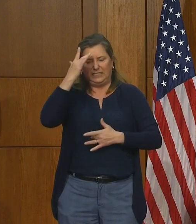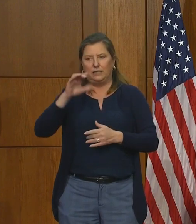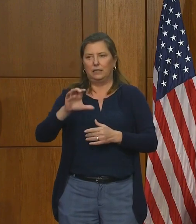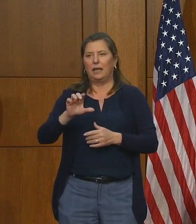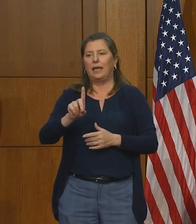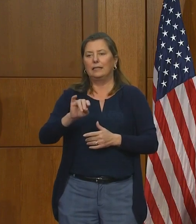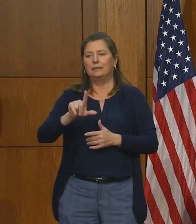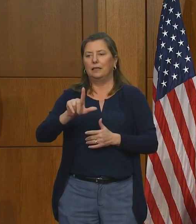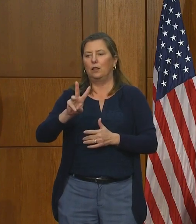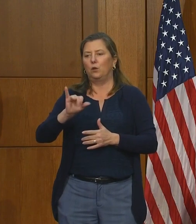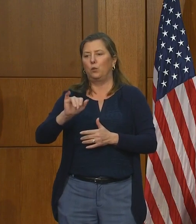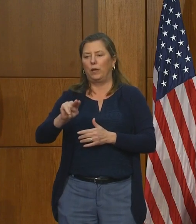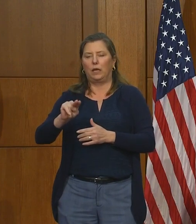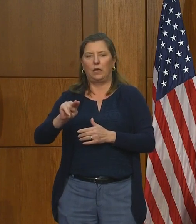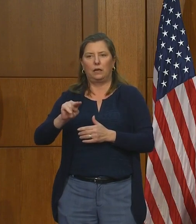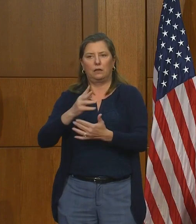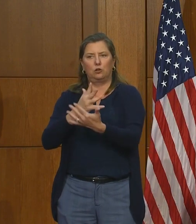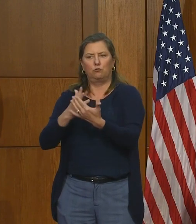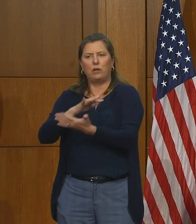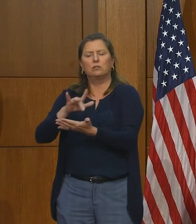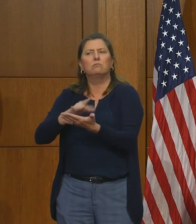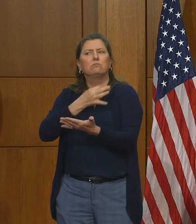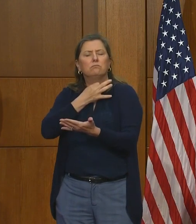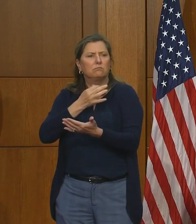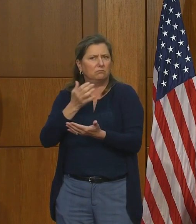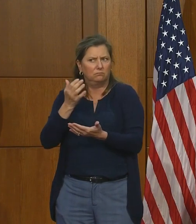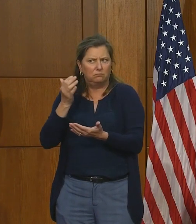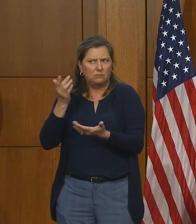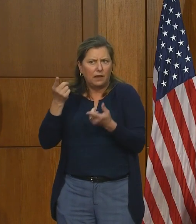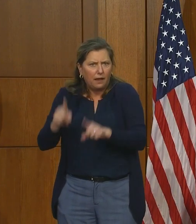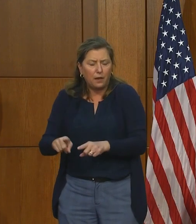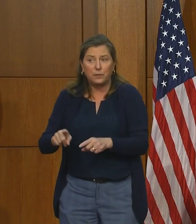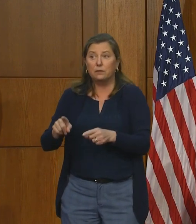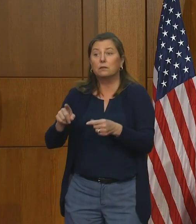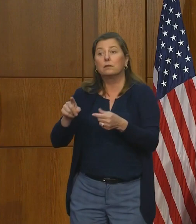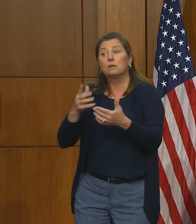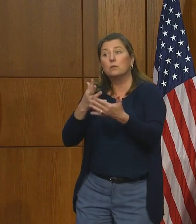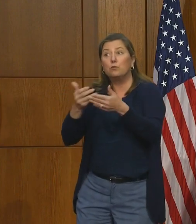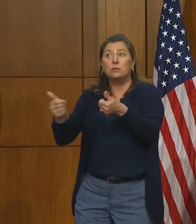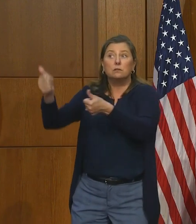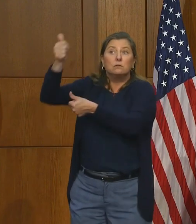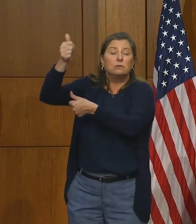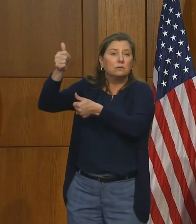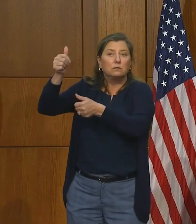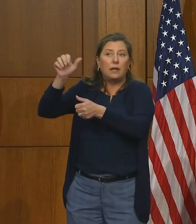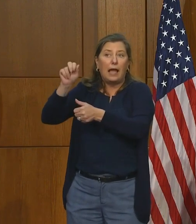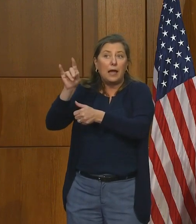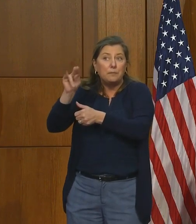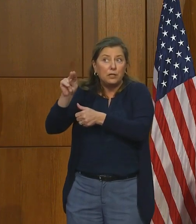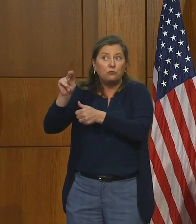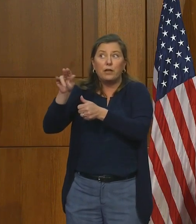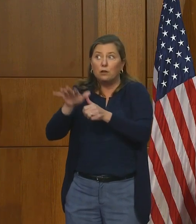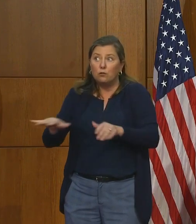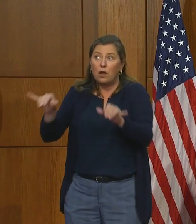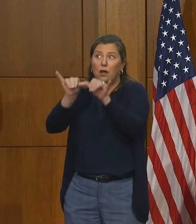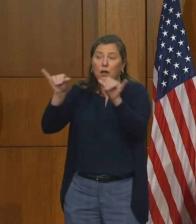INFECTED WITH COVID AT THE DEAL ONE CORRECTIONAL CENTER I'M WONDERING WHAT WENT WRONG THERE